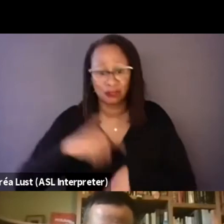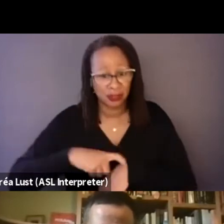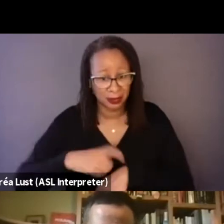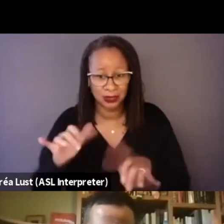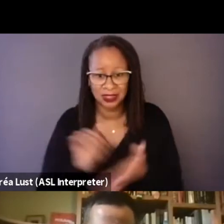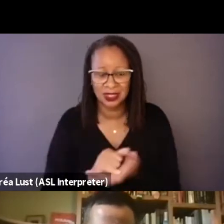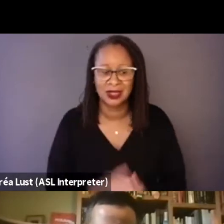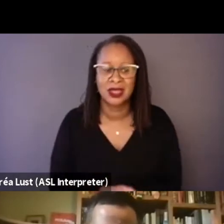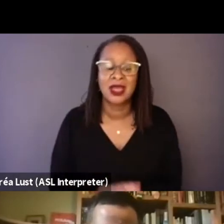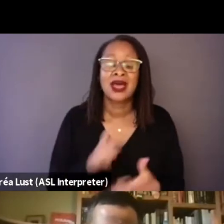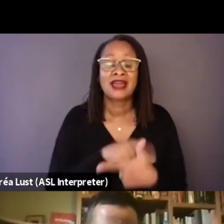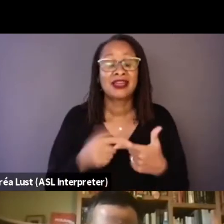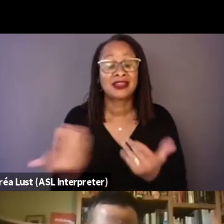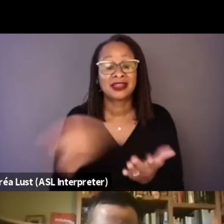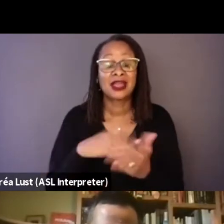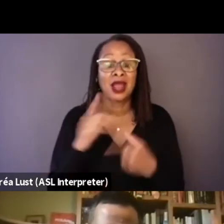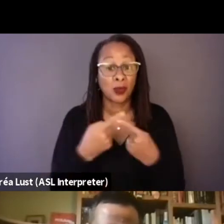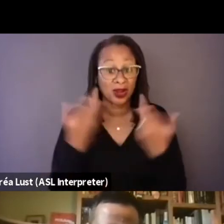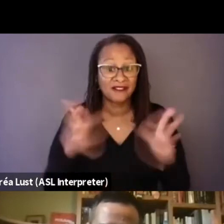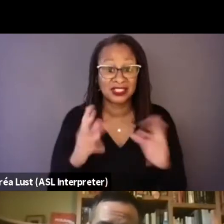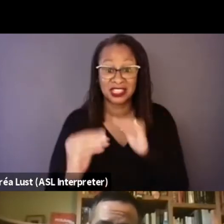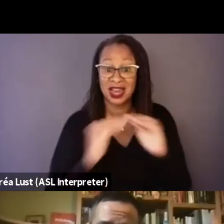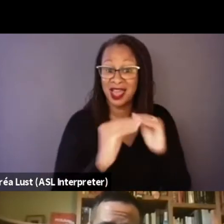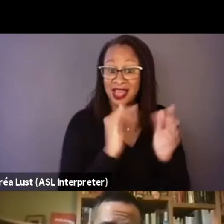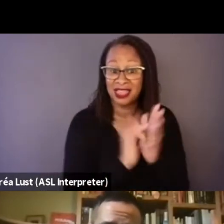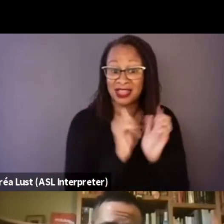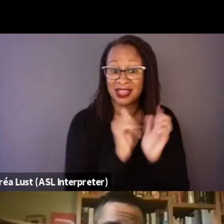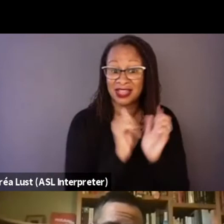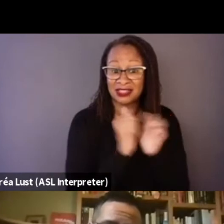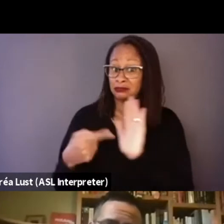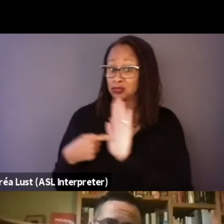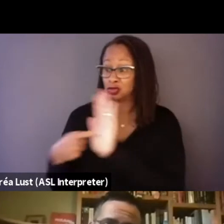And then again, once that was done, I edited that together and presented it to him and made sure he was happy with it.